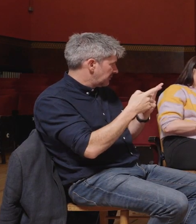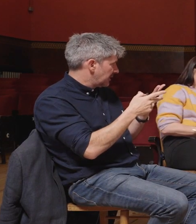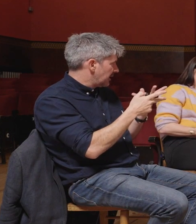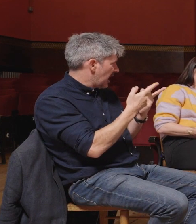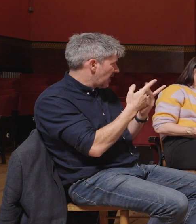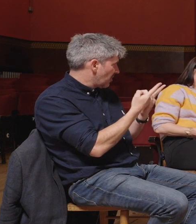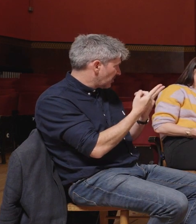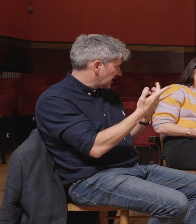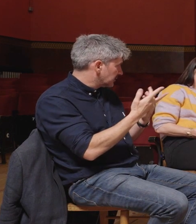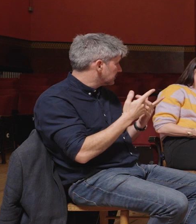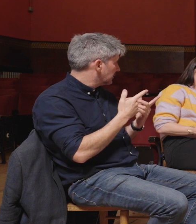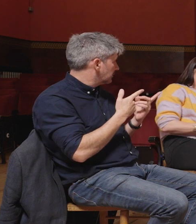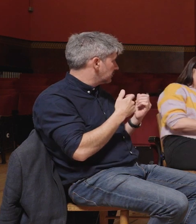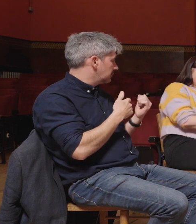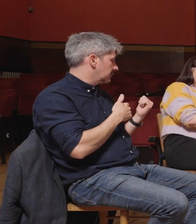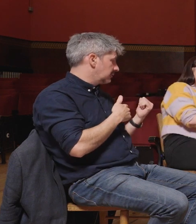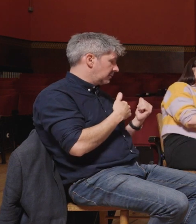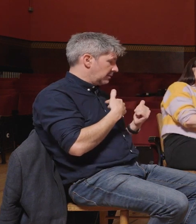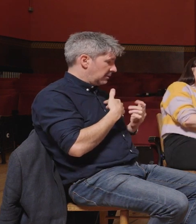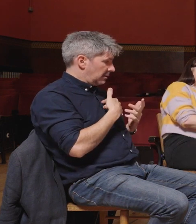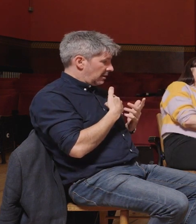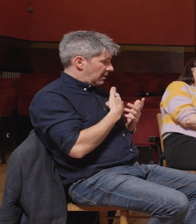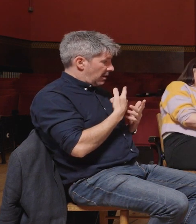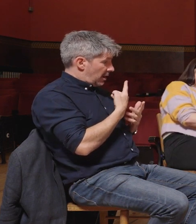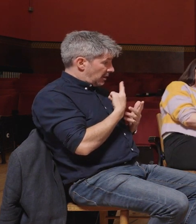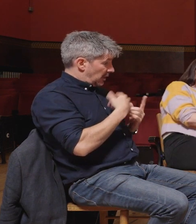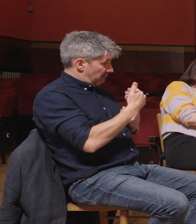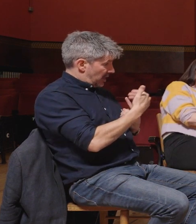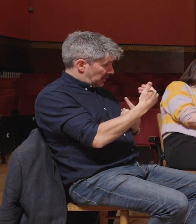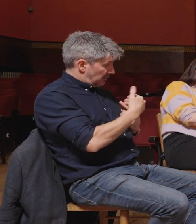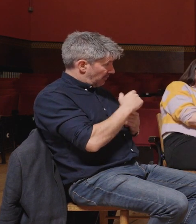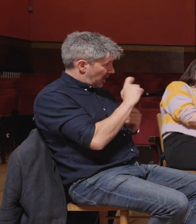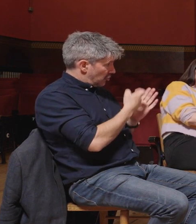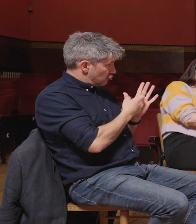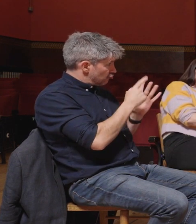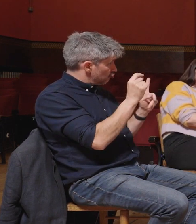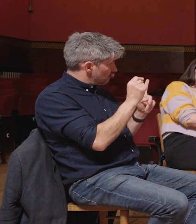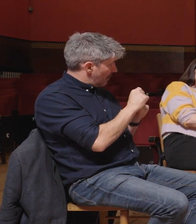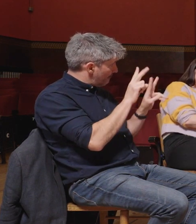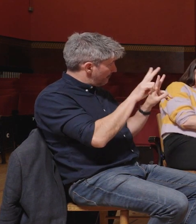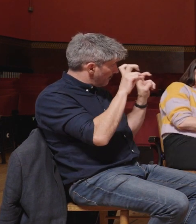I am a self-identifying crip artist researcher